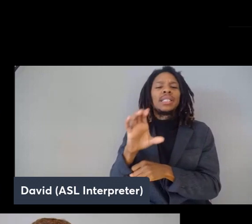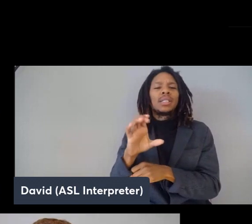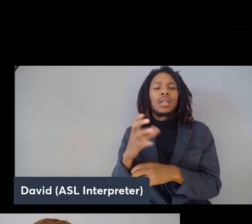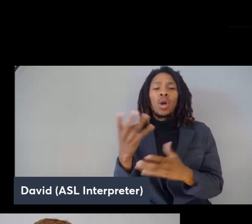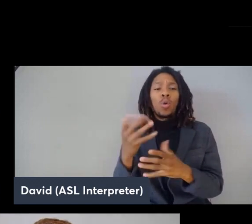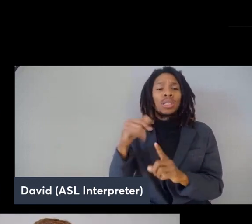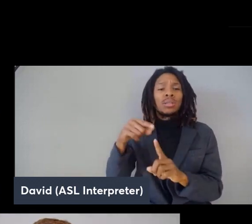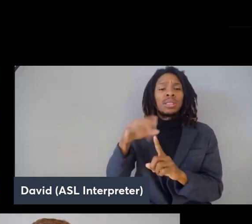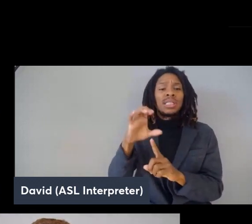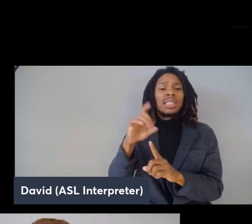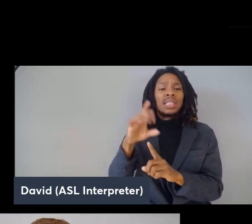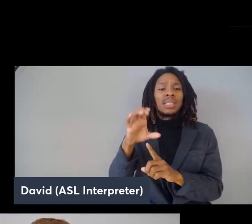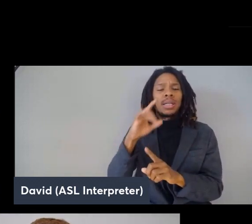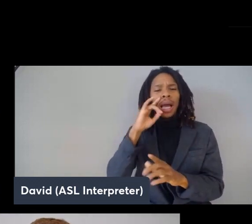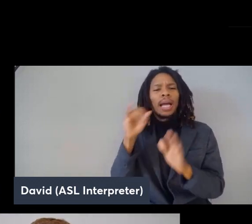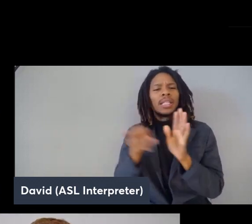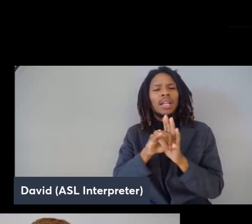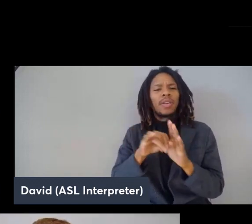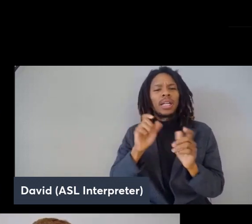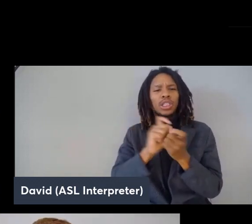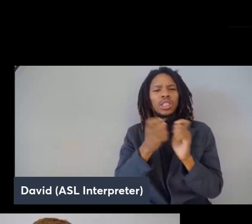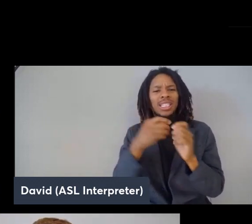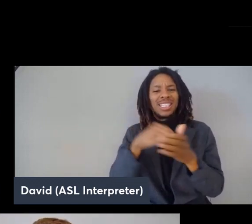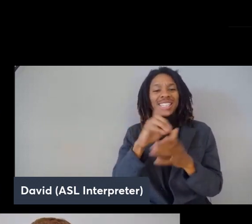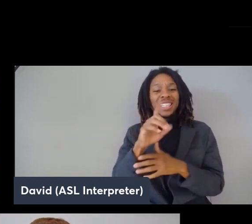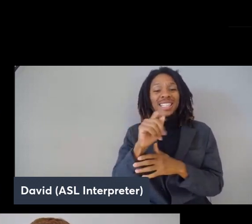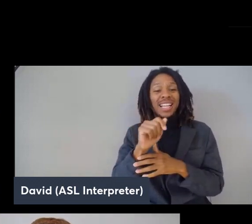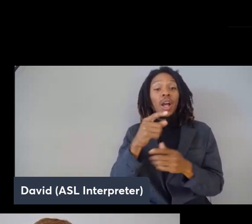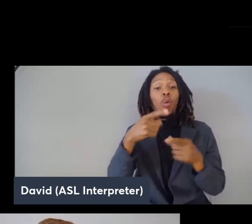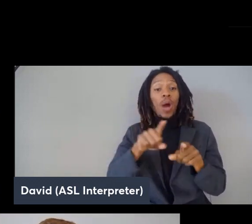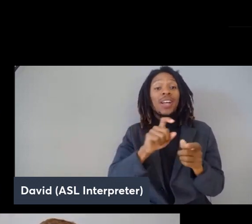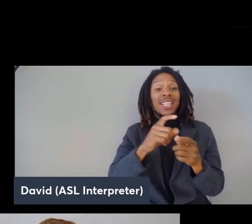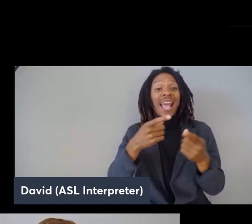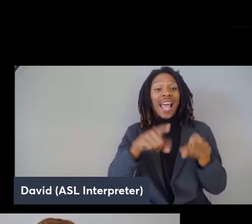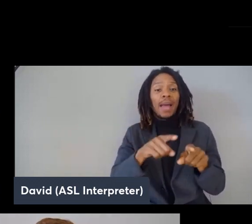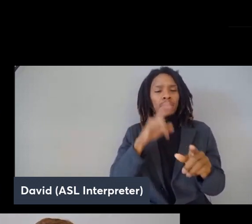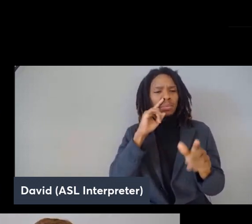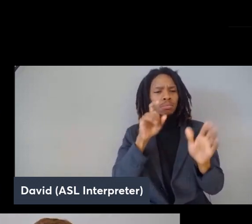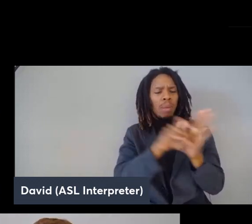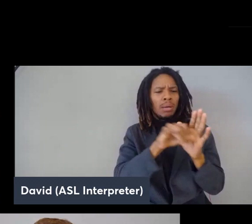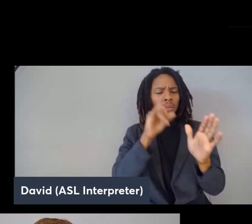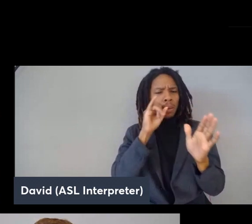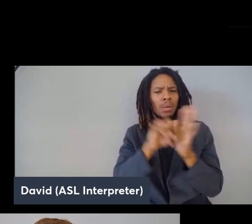is identifying changes in the data as they happen, and you do that with very unique domain knowledge